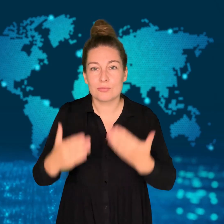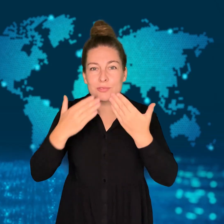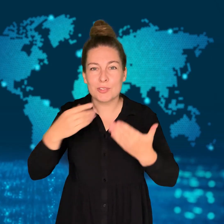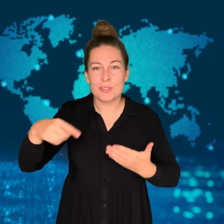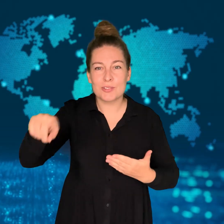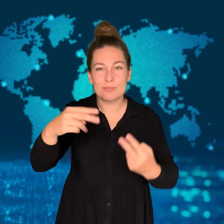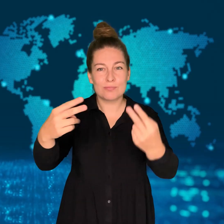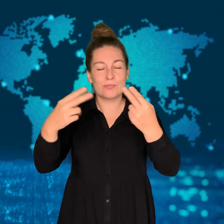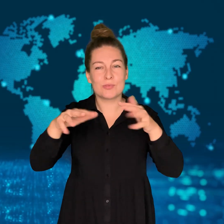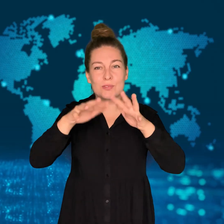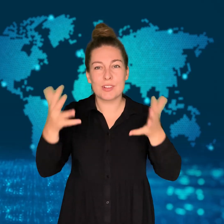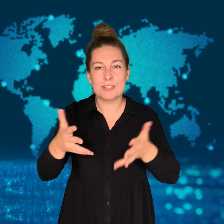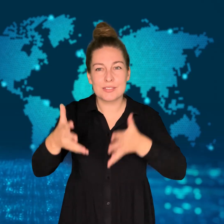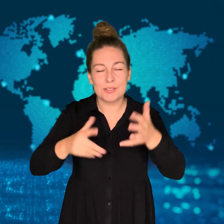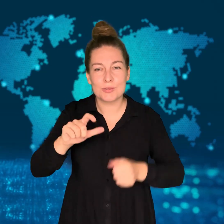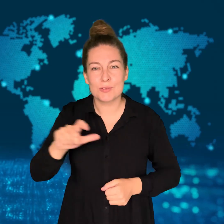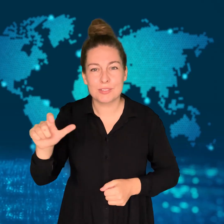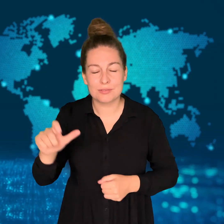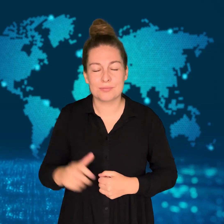Thank you for watching WorldSign Week.